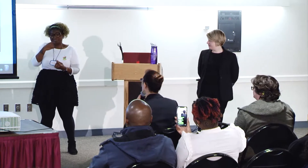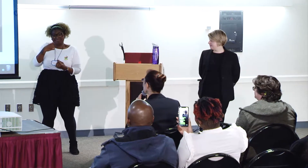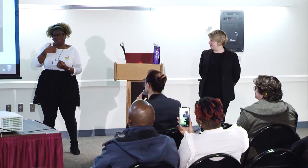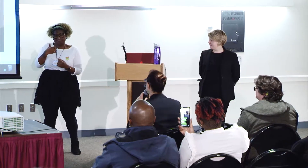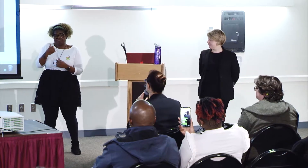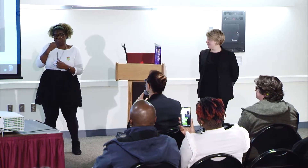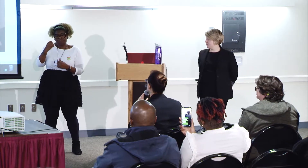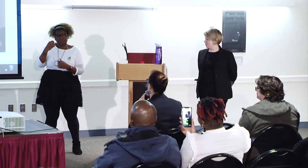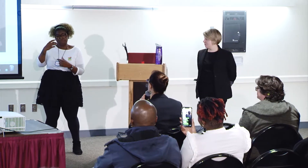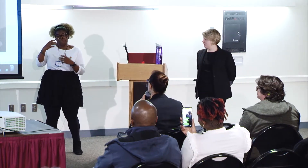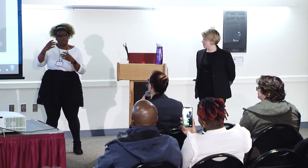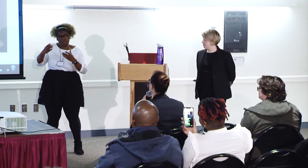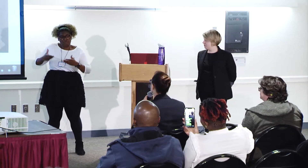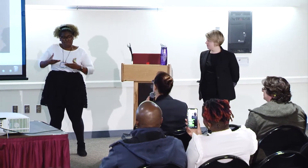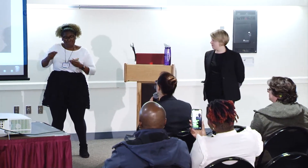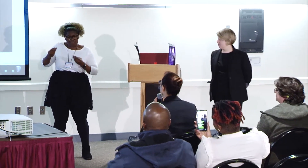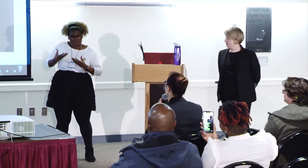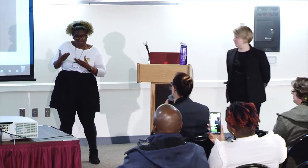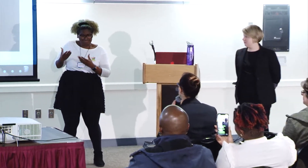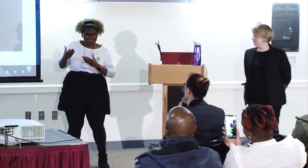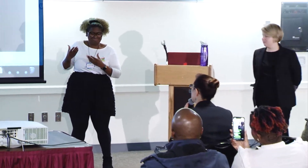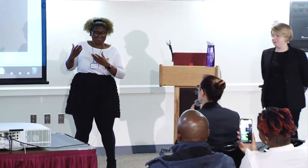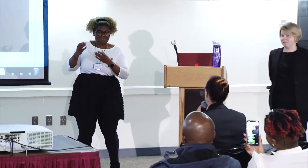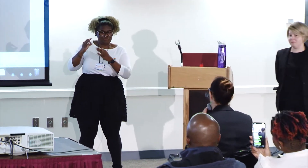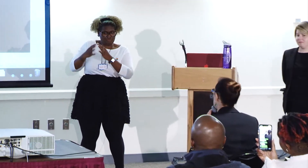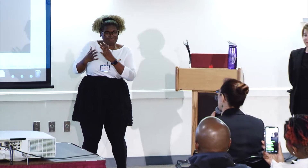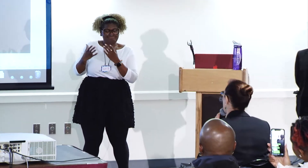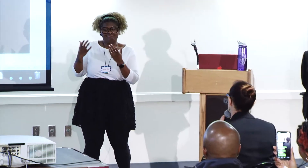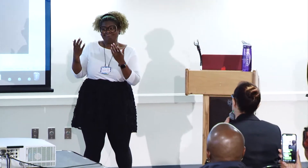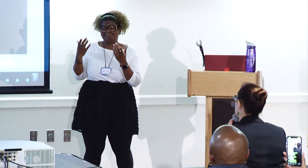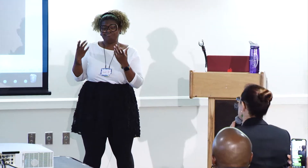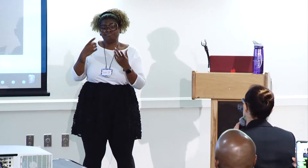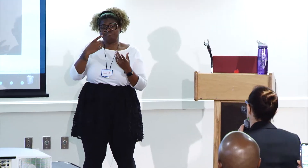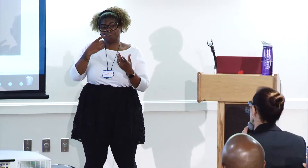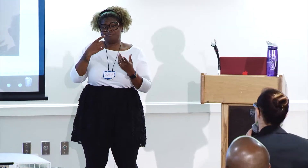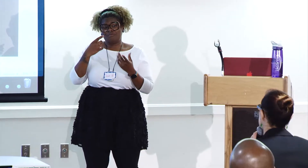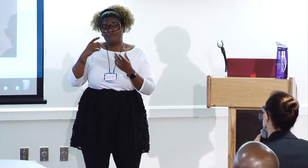I'm really not sure. They just said they would not provide me with interpreting services.